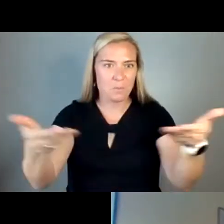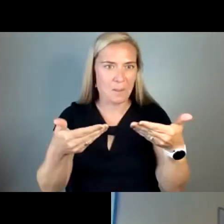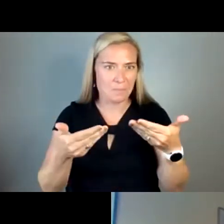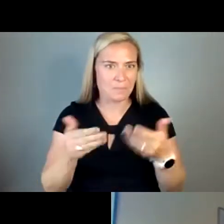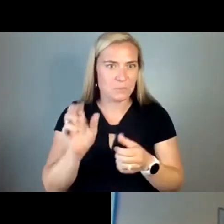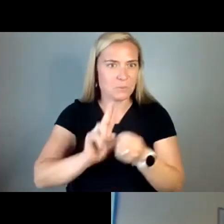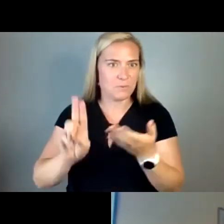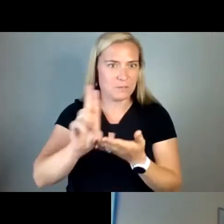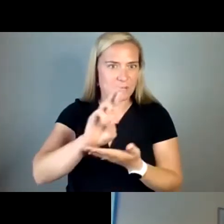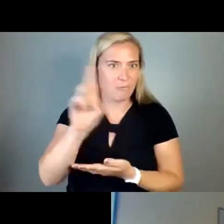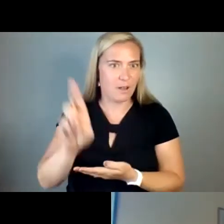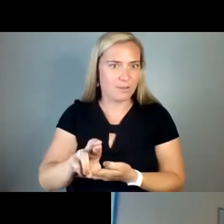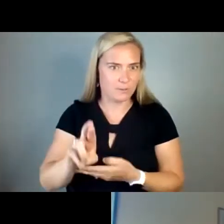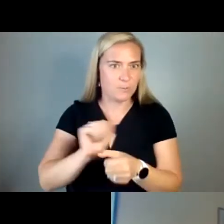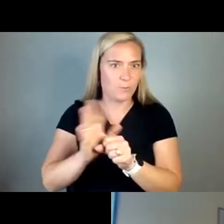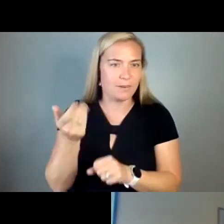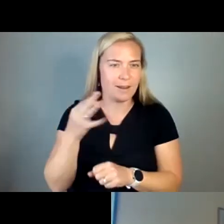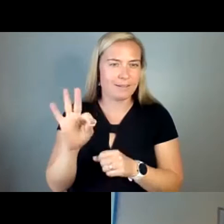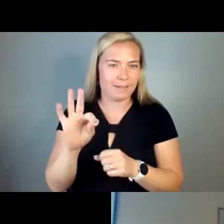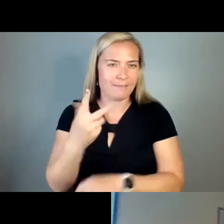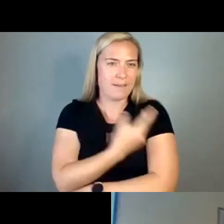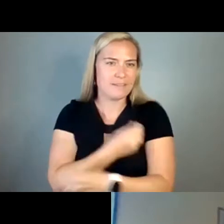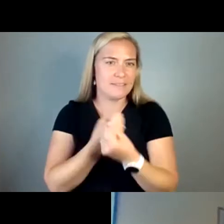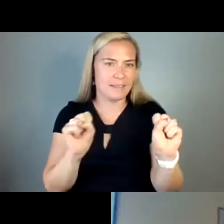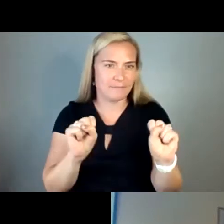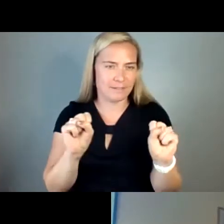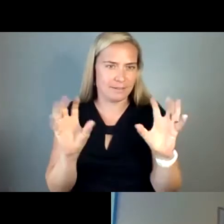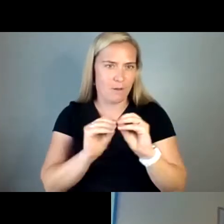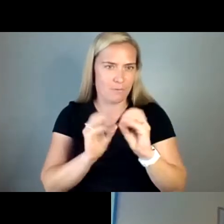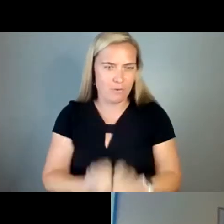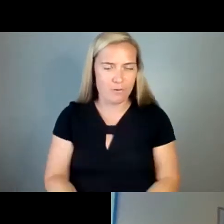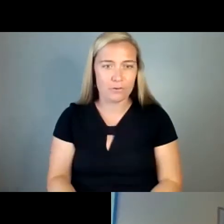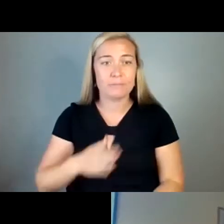safety webinar my name is Chris Apple I'm the men's soccer coach on campus as well a